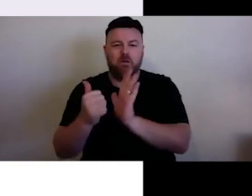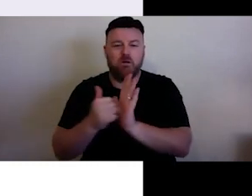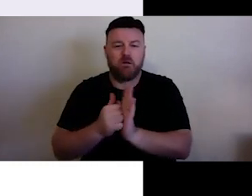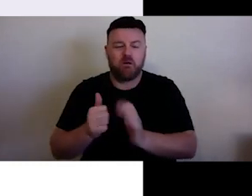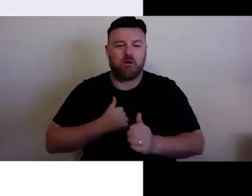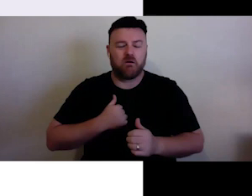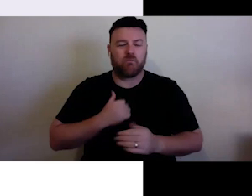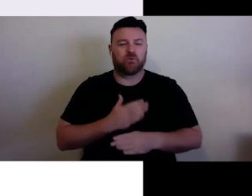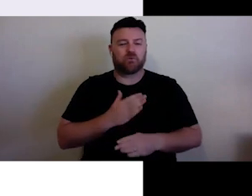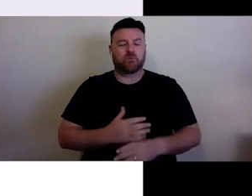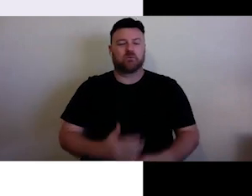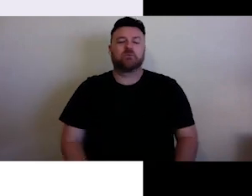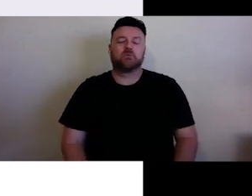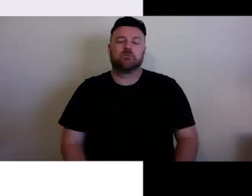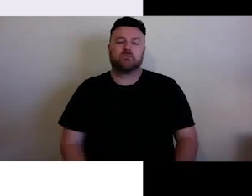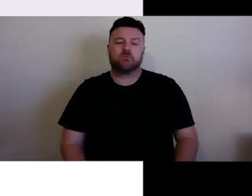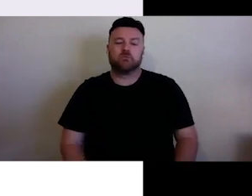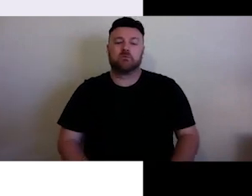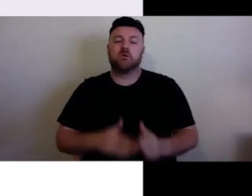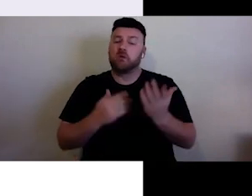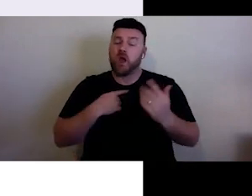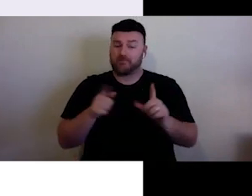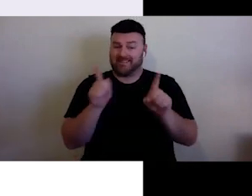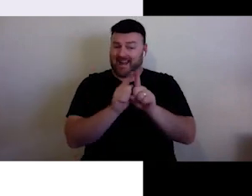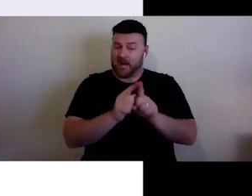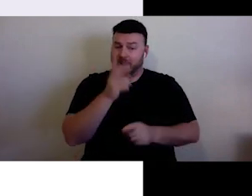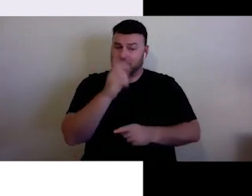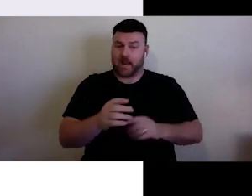here, that slide, again, with the three areas of intellectual property